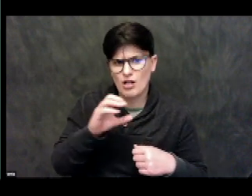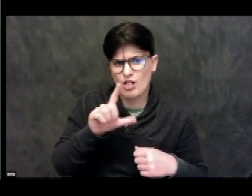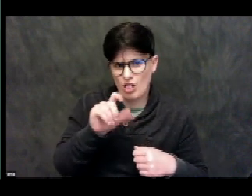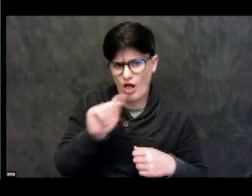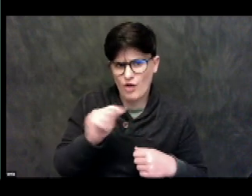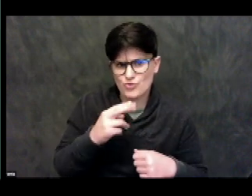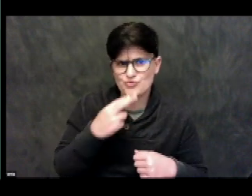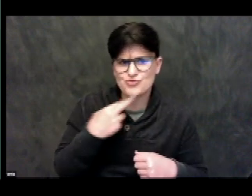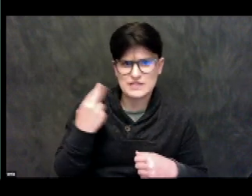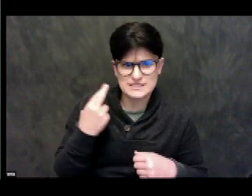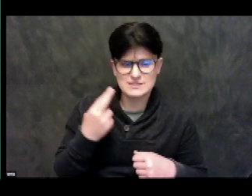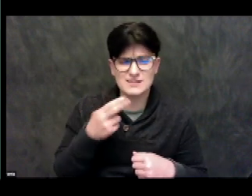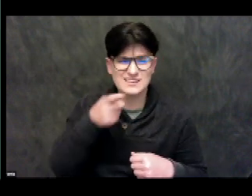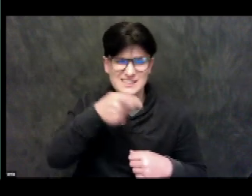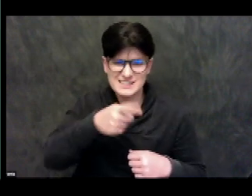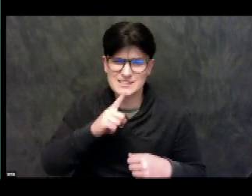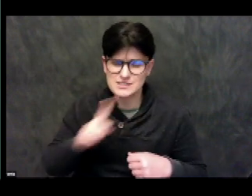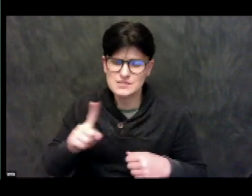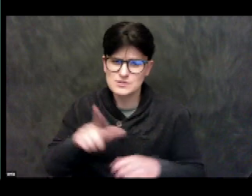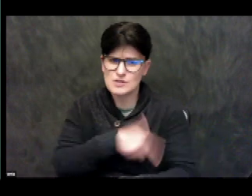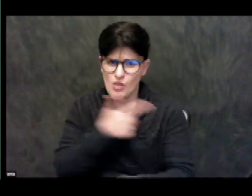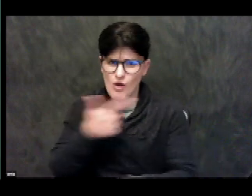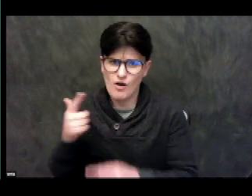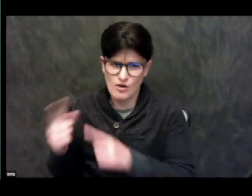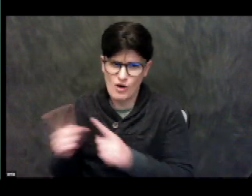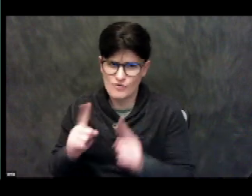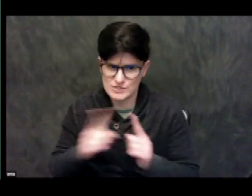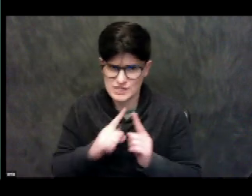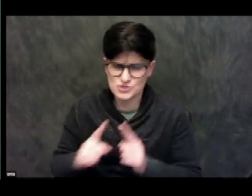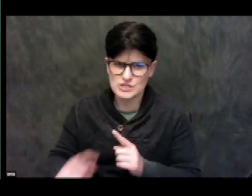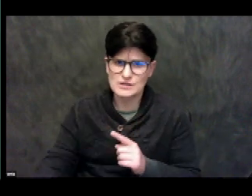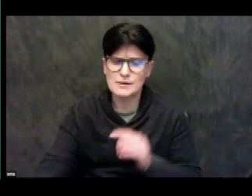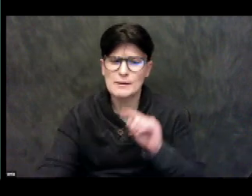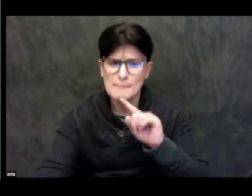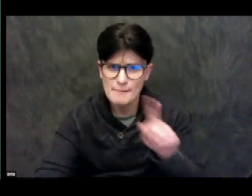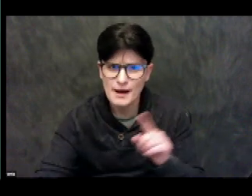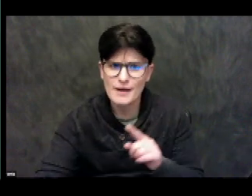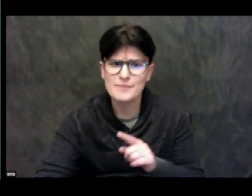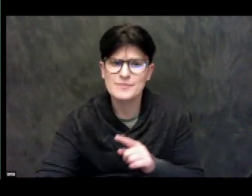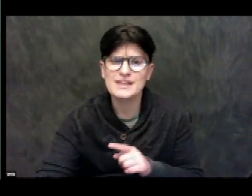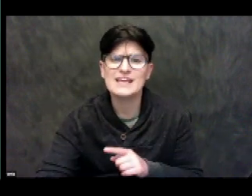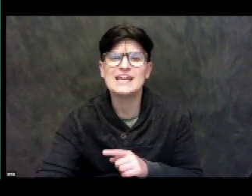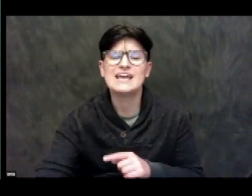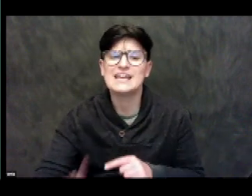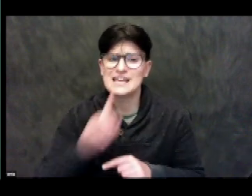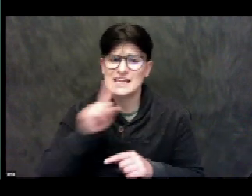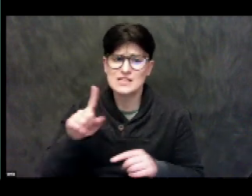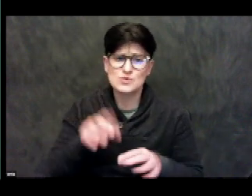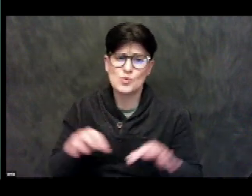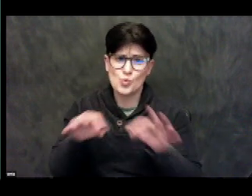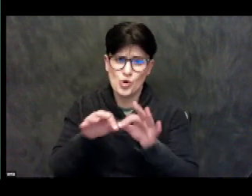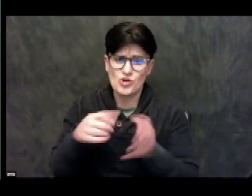so I won't belabor it. It is definitely worth discussion of anticoagulation, especially those with risk factors